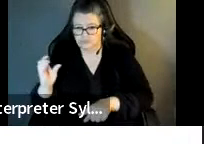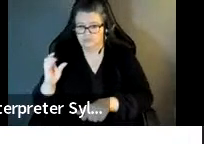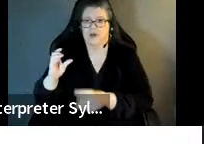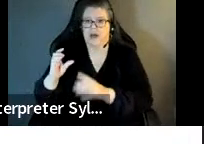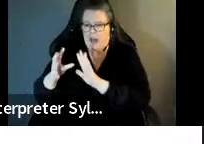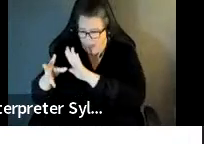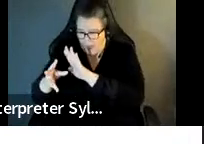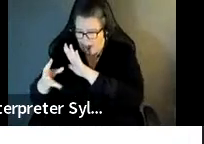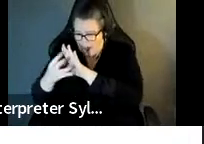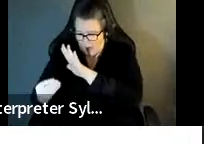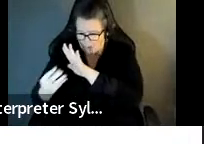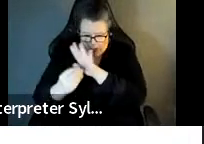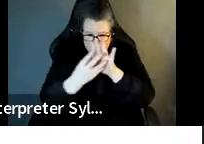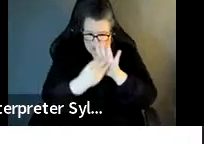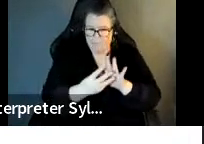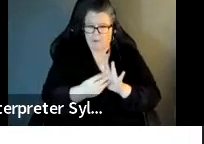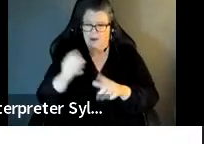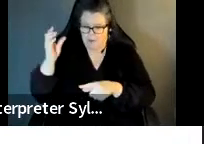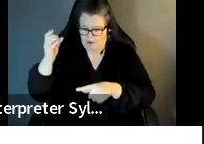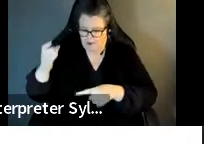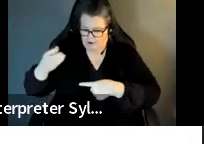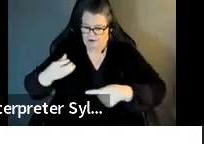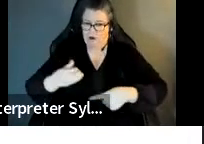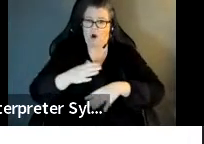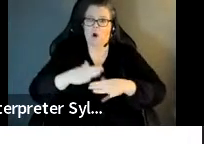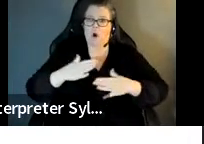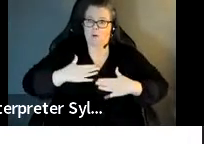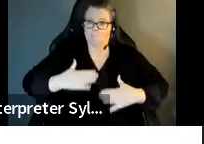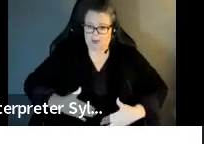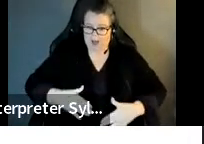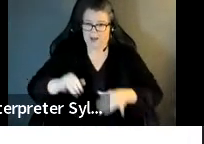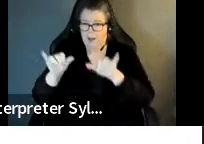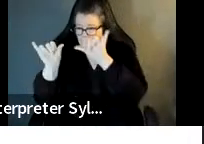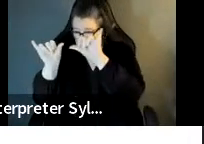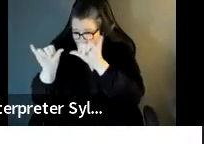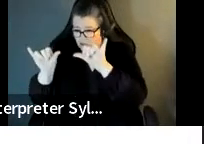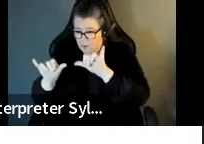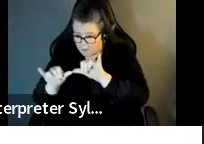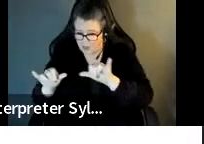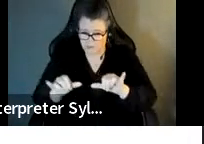points on the body, as well as on the wheelchair of our study participants.